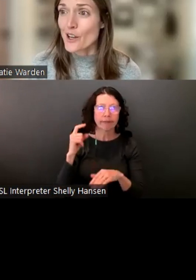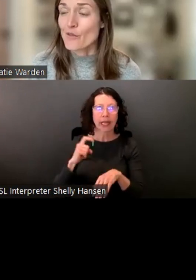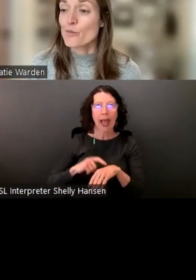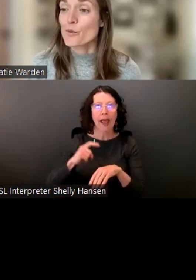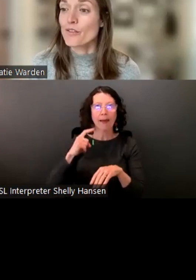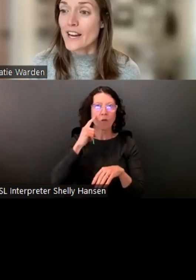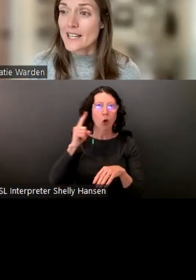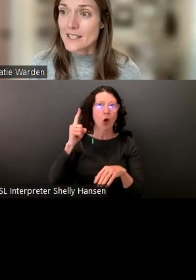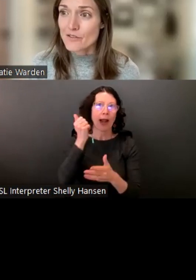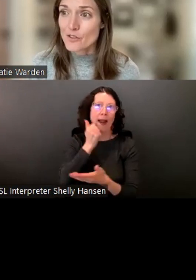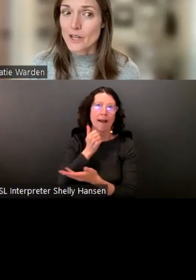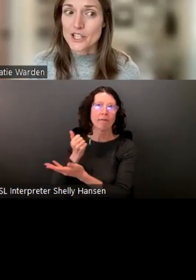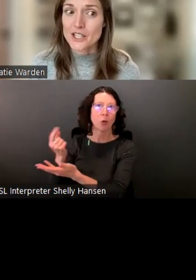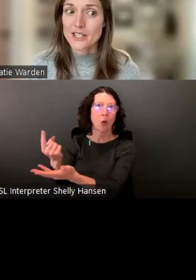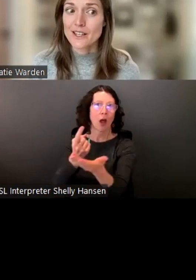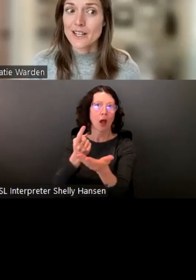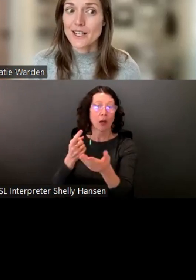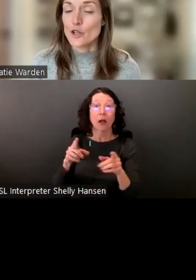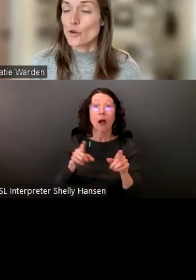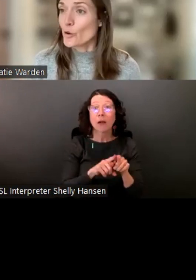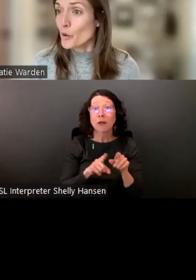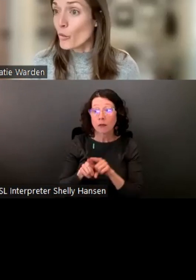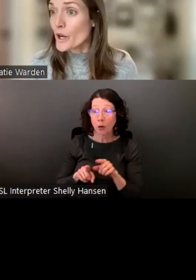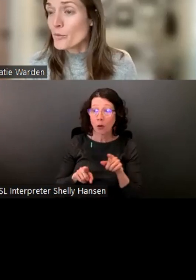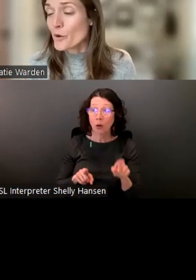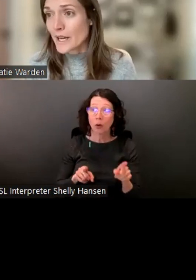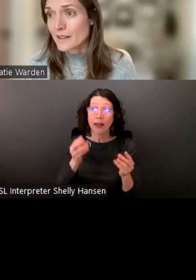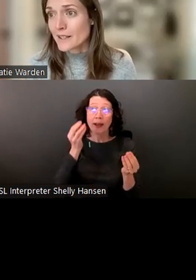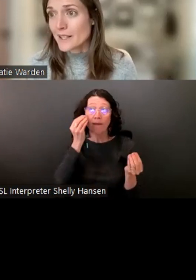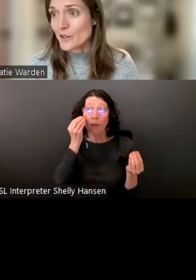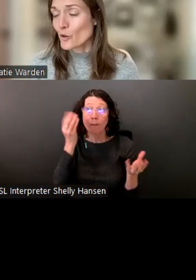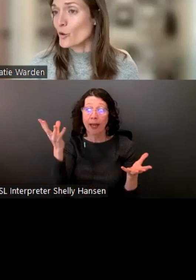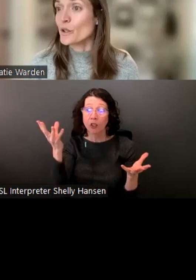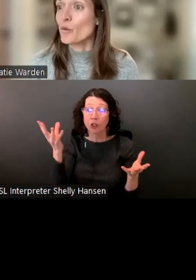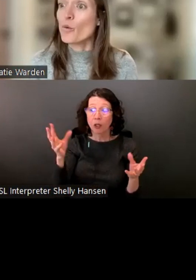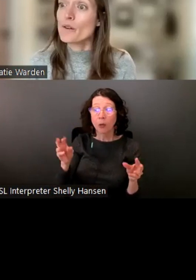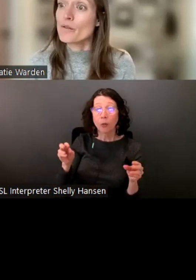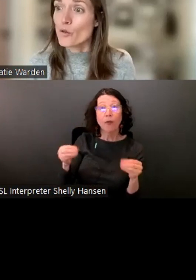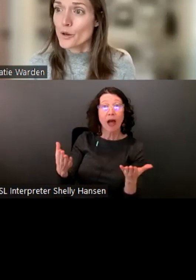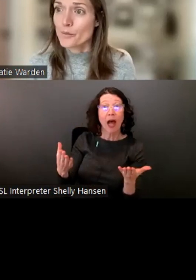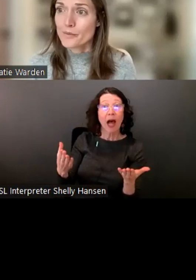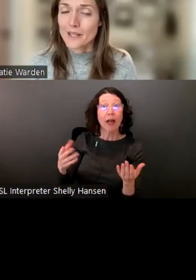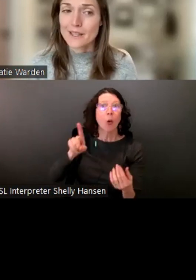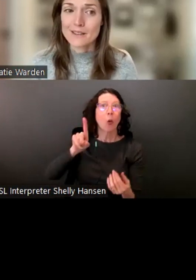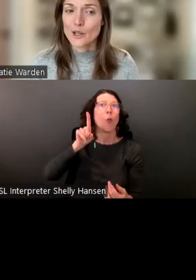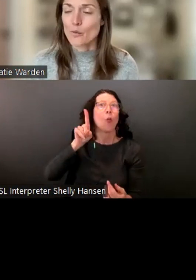of providing information in only one modality or only one form, right?